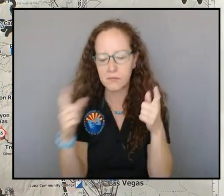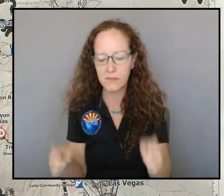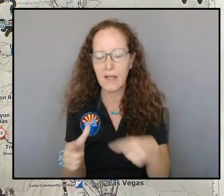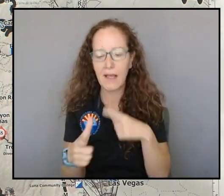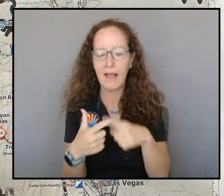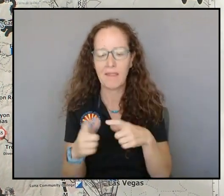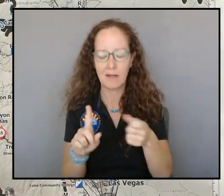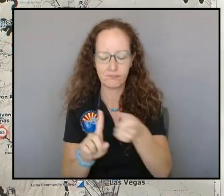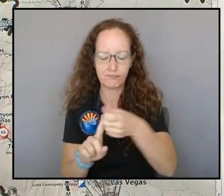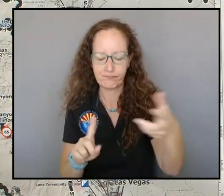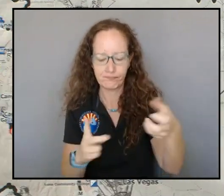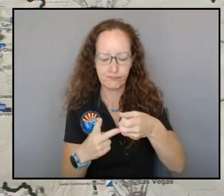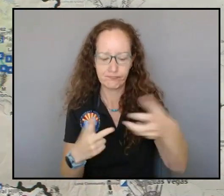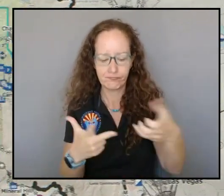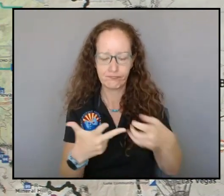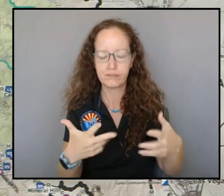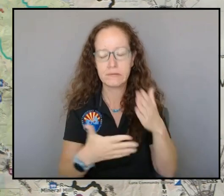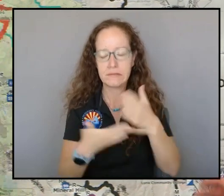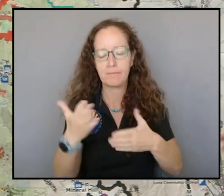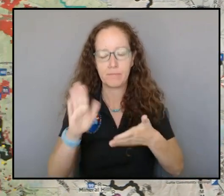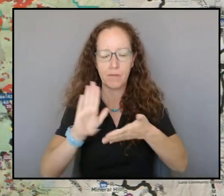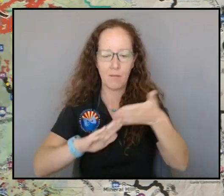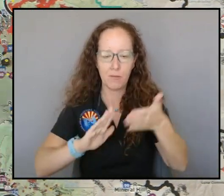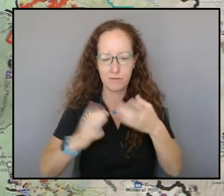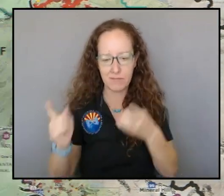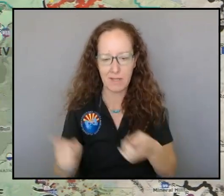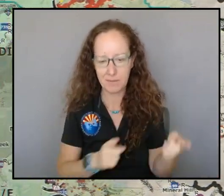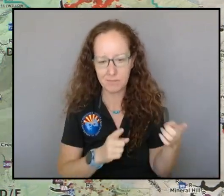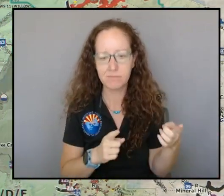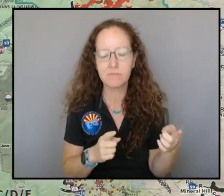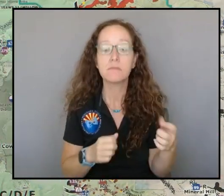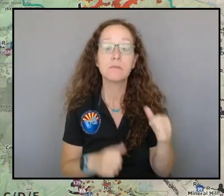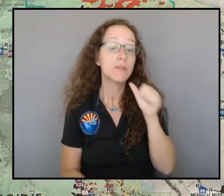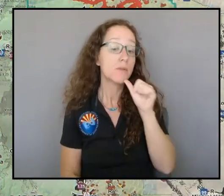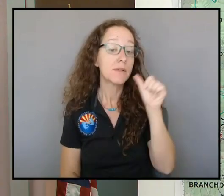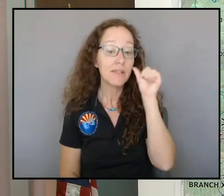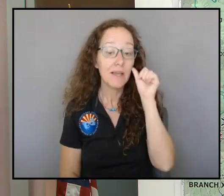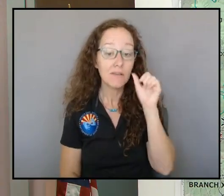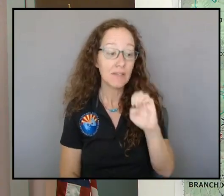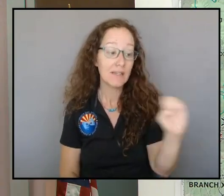out there. So yesterday on the eastern zone or eastern side of